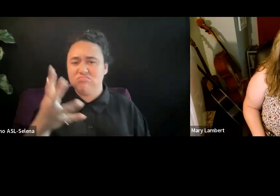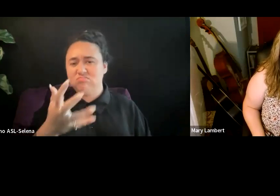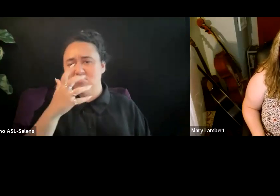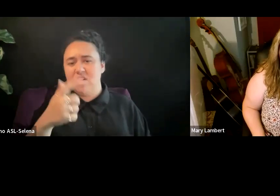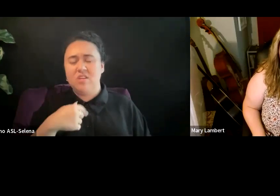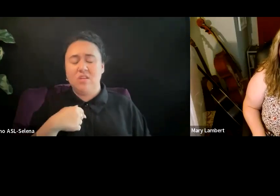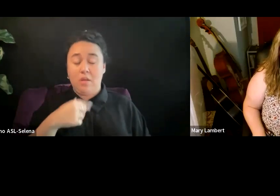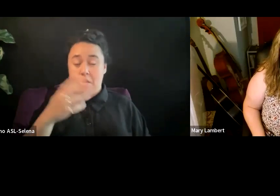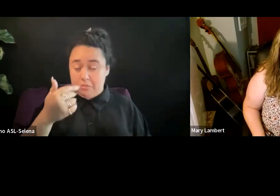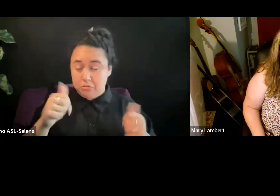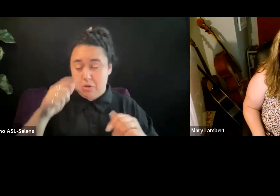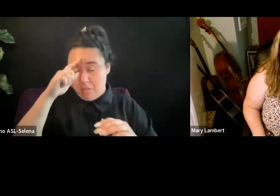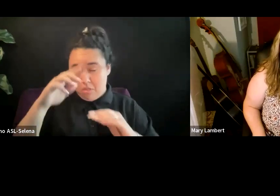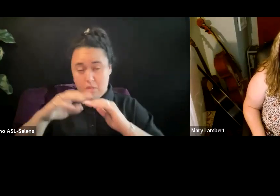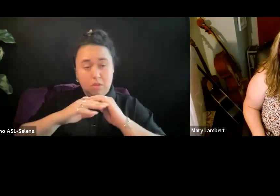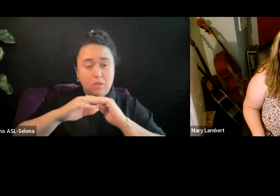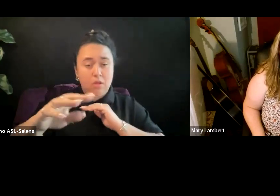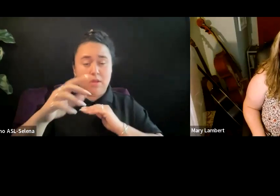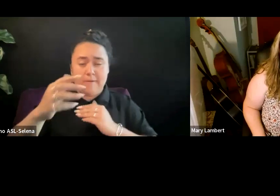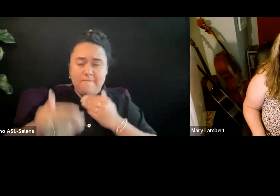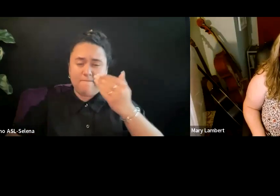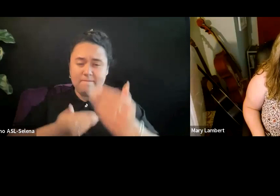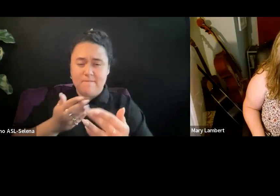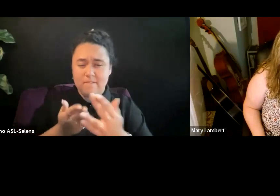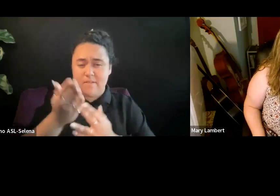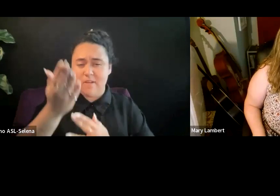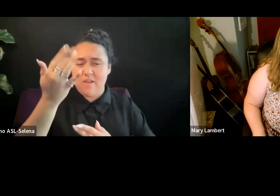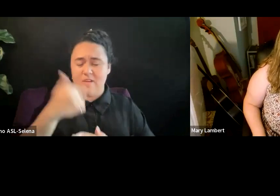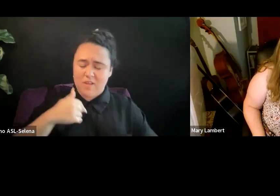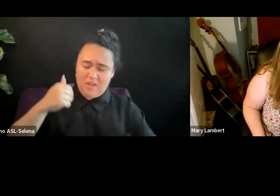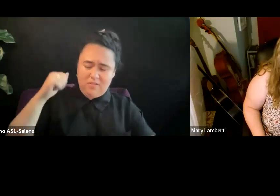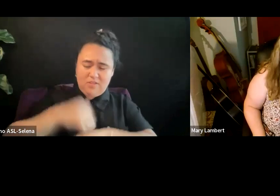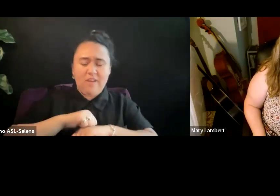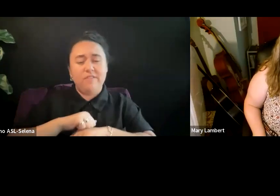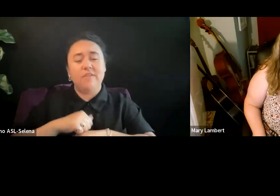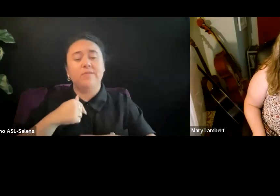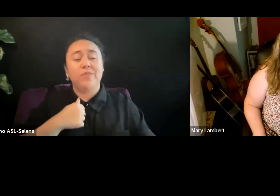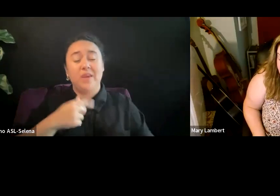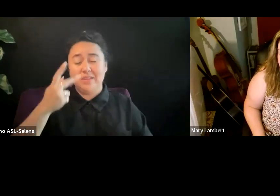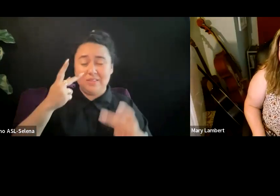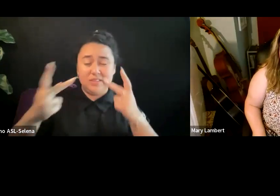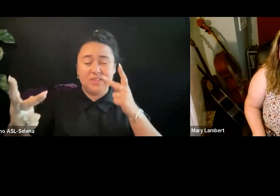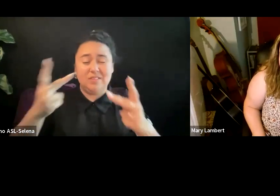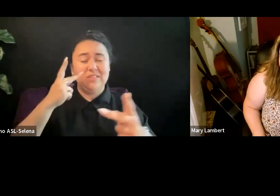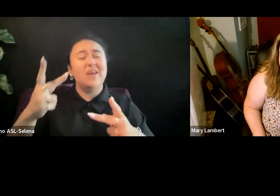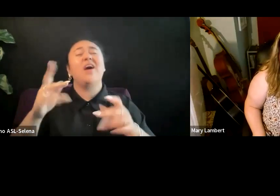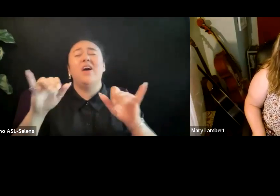Made it this long by the skin of my teeth, hustling me must be